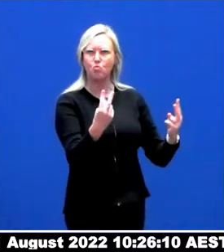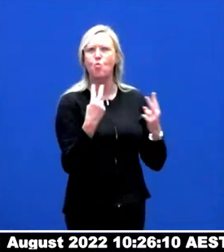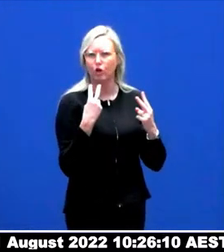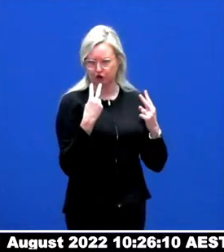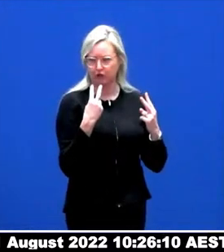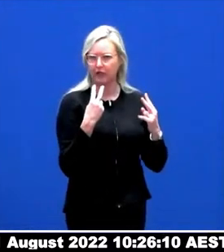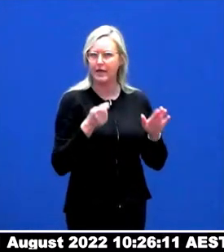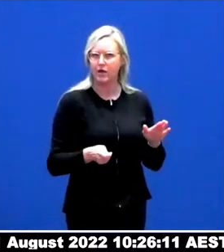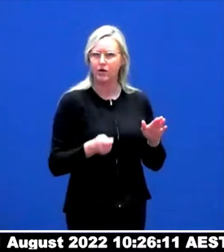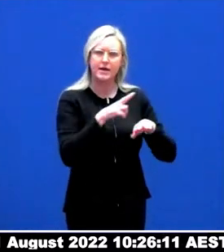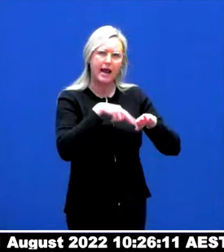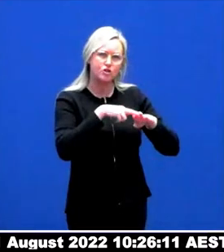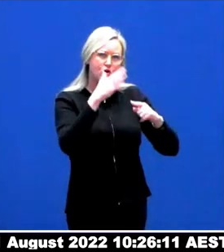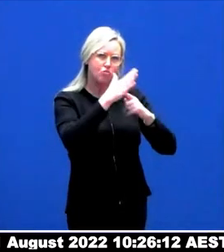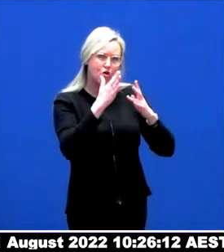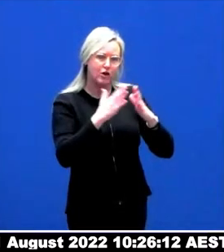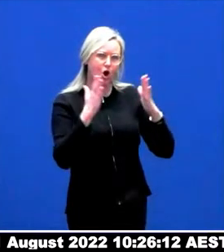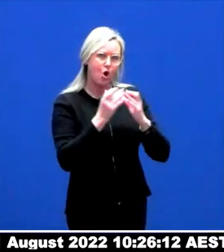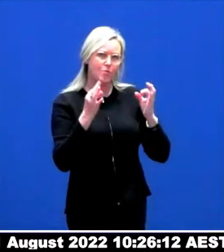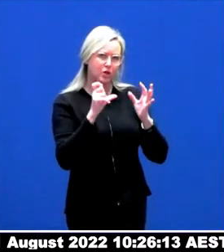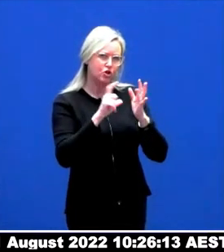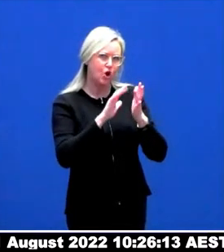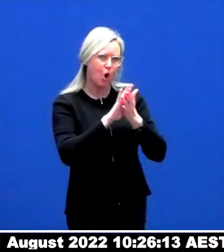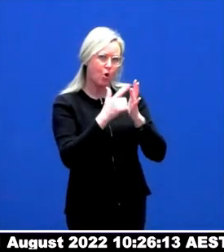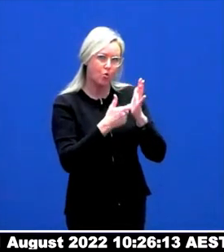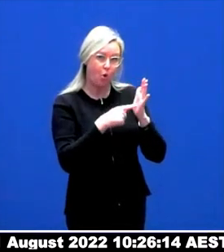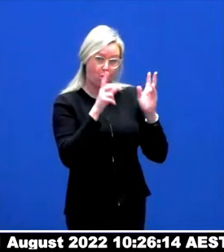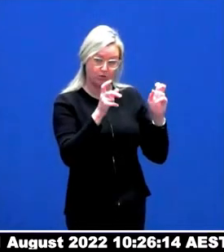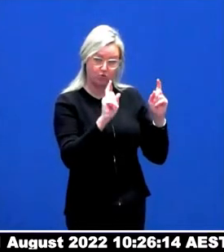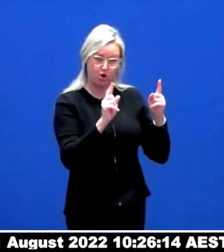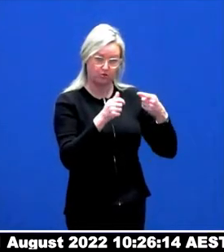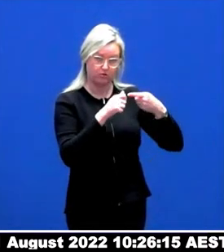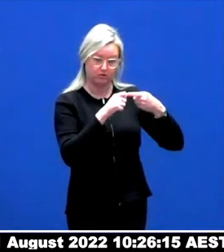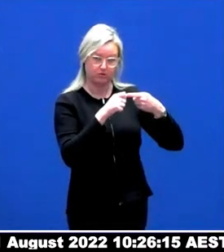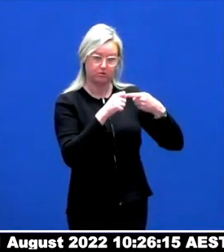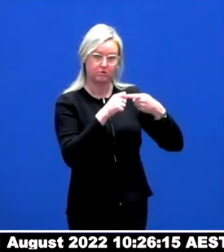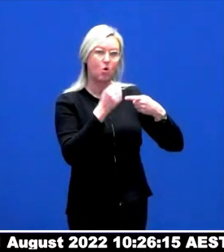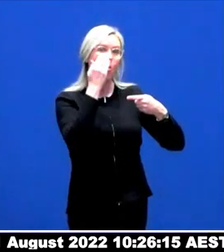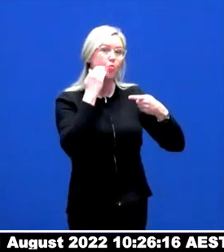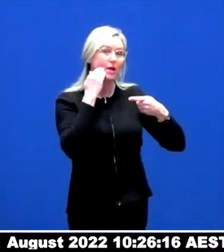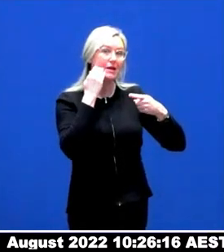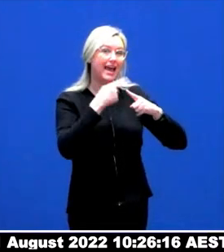the national priority homelessness cohorts are, first, women and children affected by